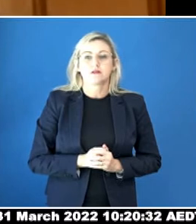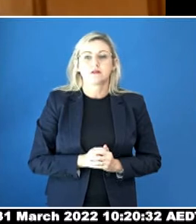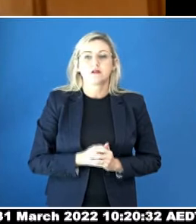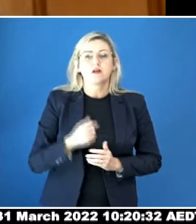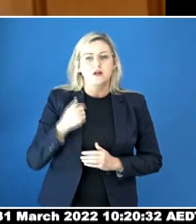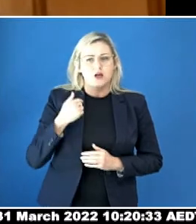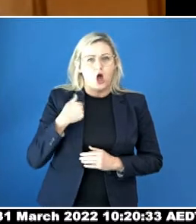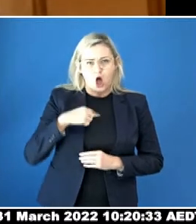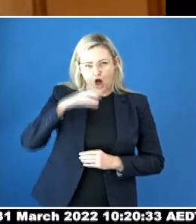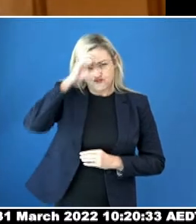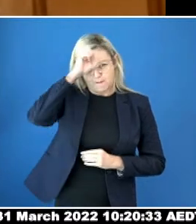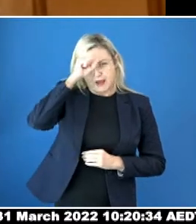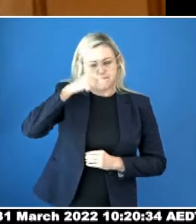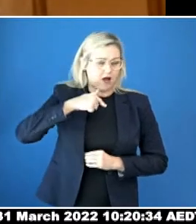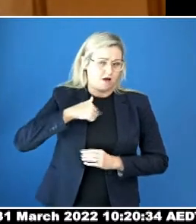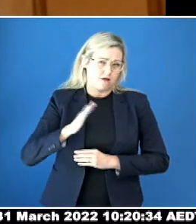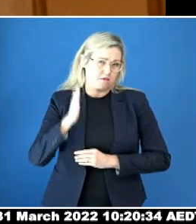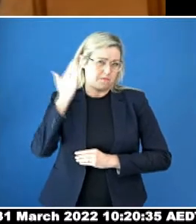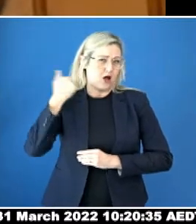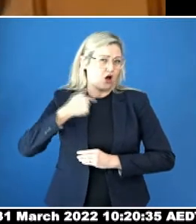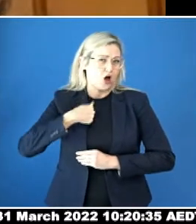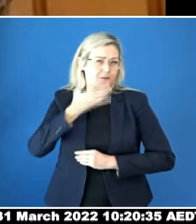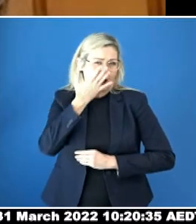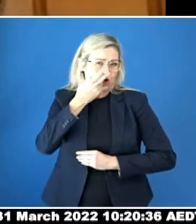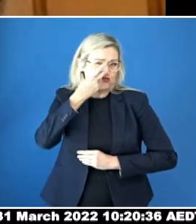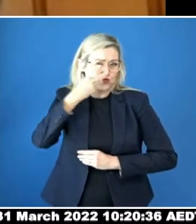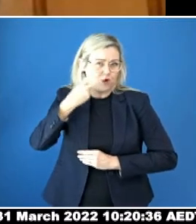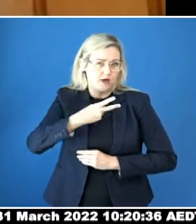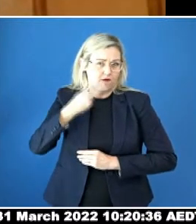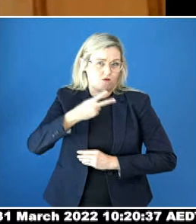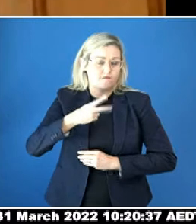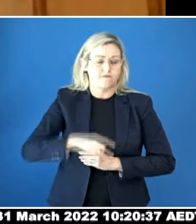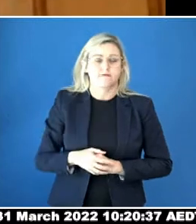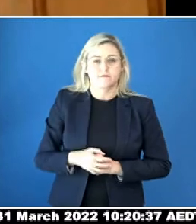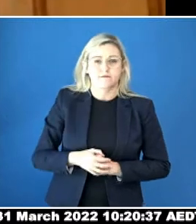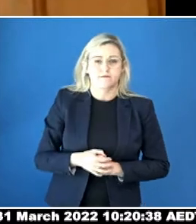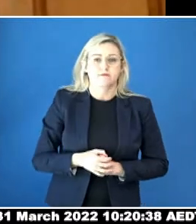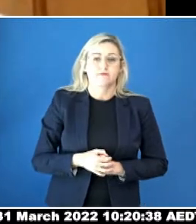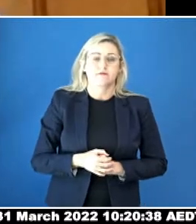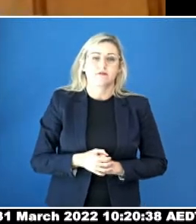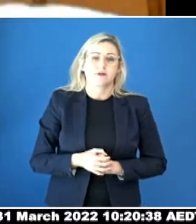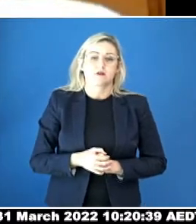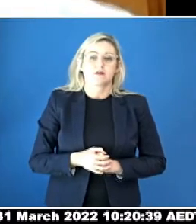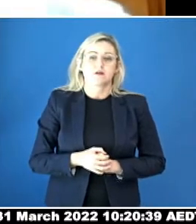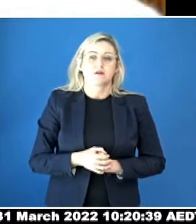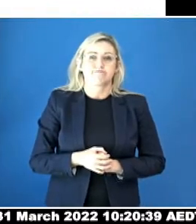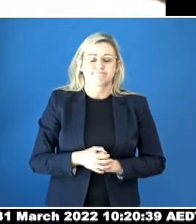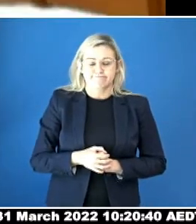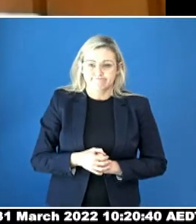What I remember, when I was 12 years old, I was